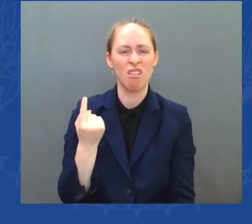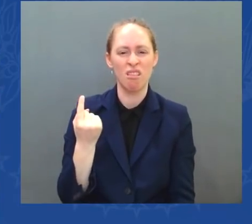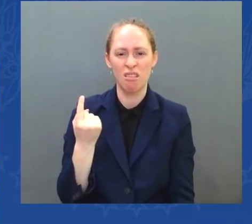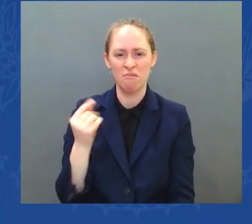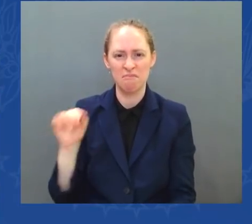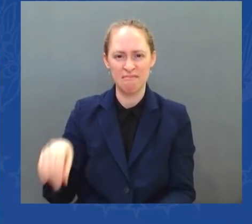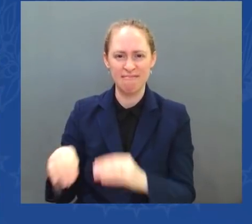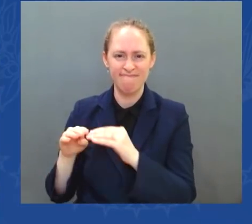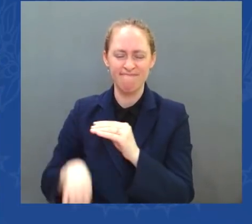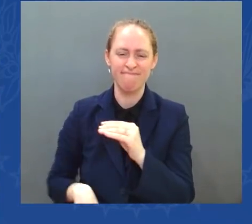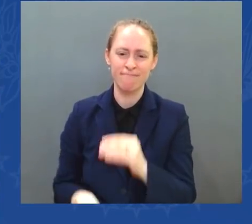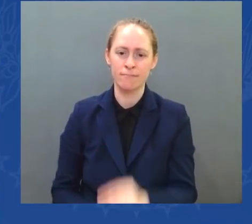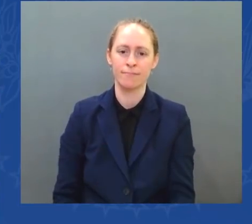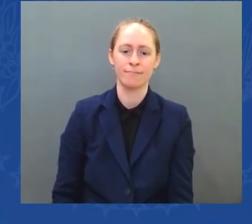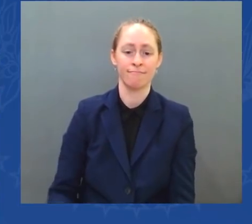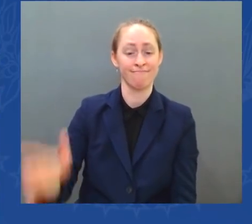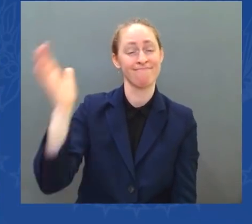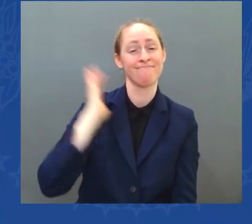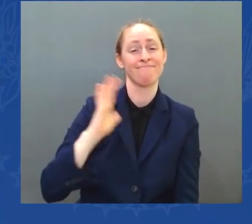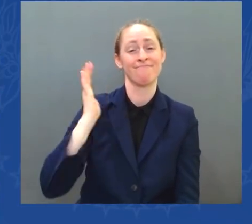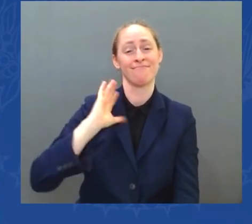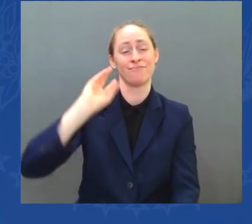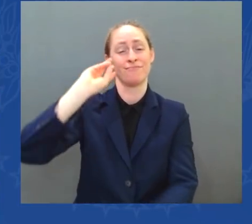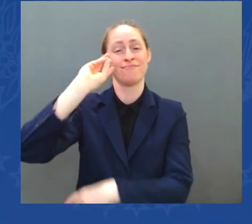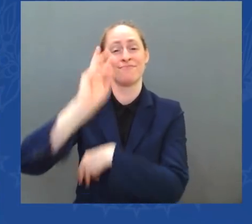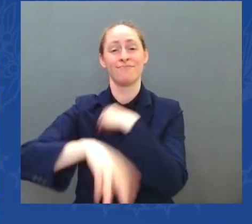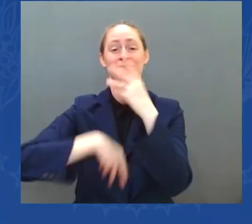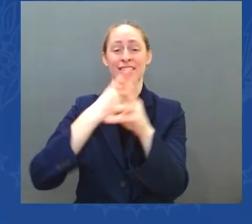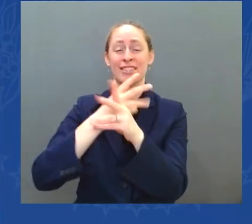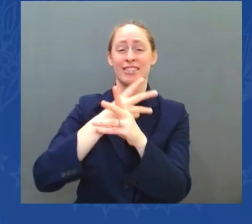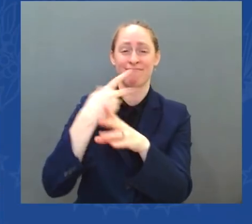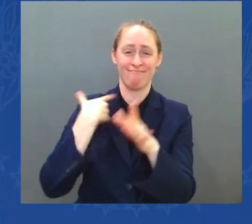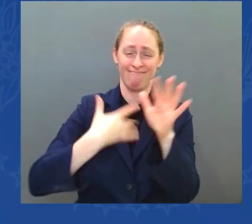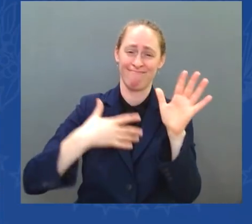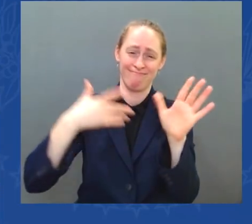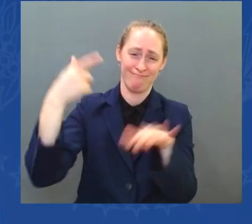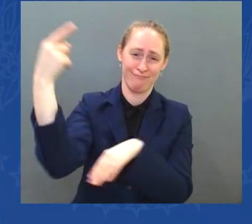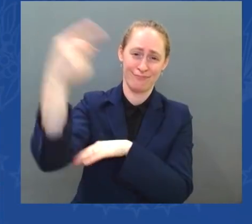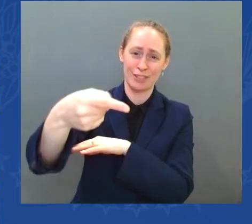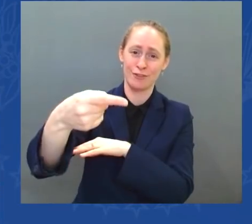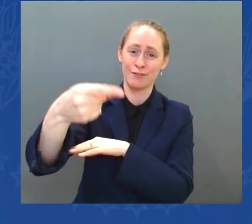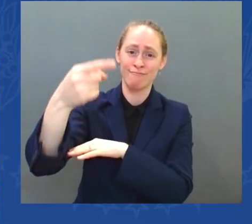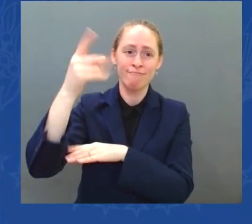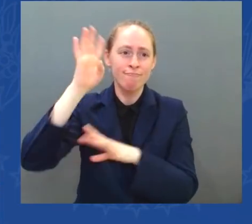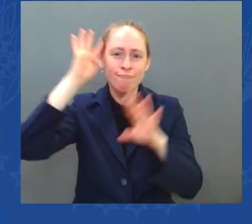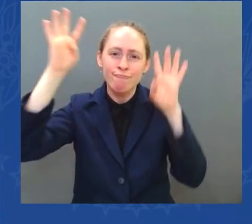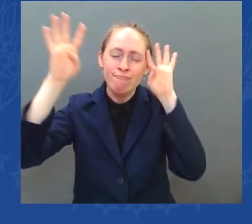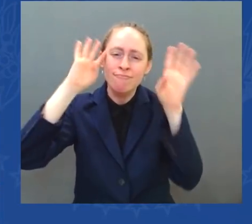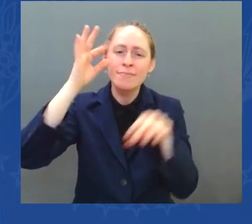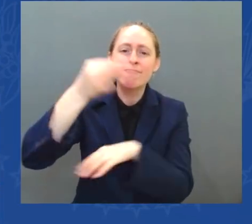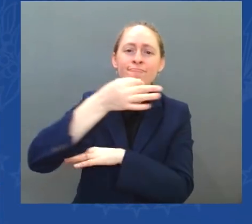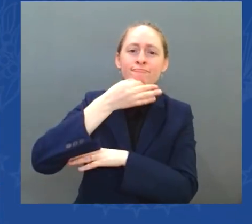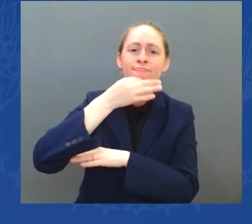Now we're ranked number nine, number nine in research and development. The United States of America.